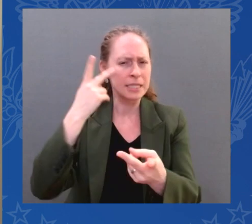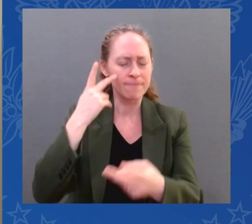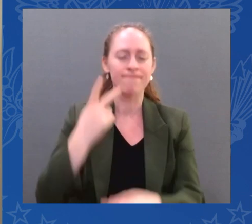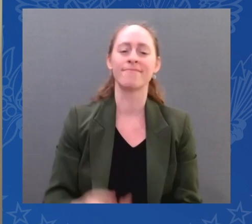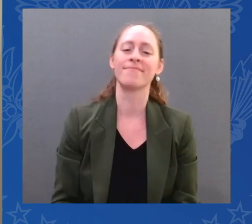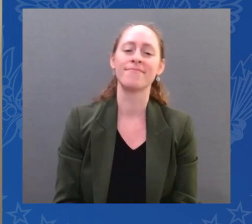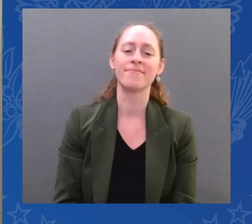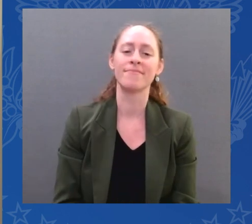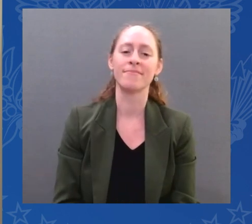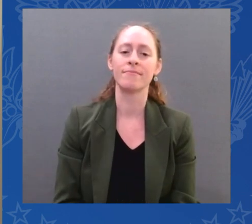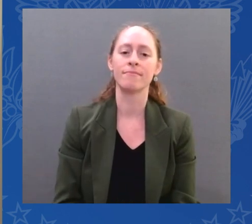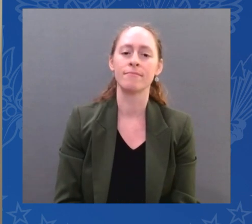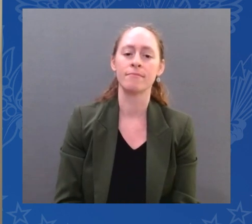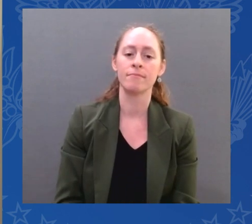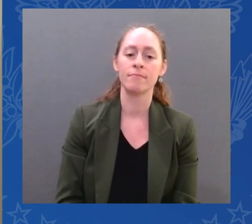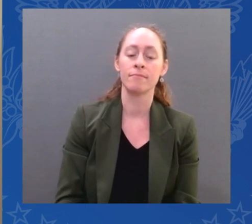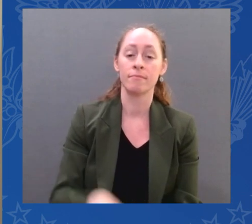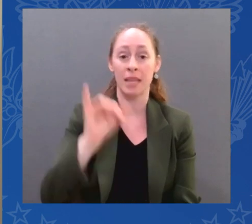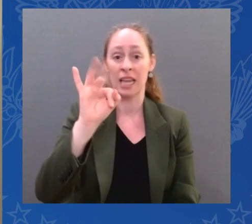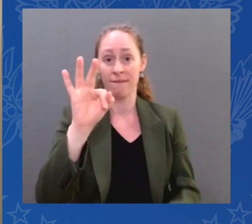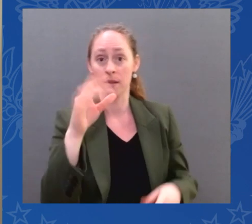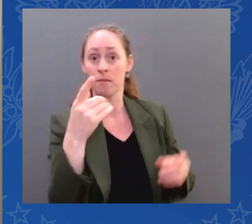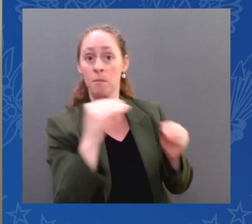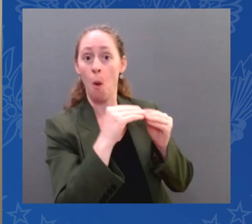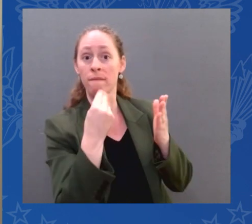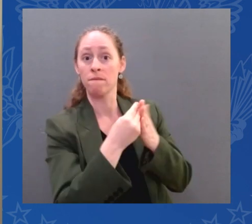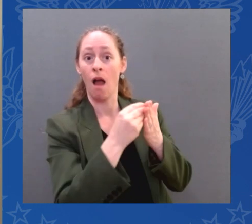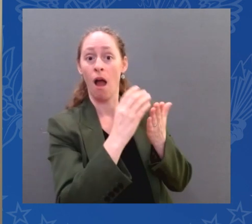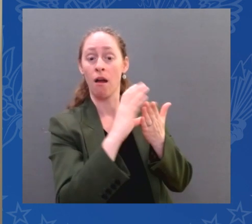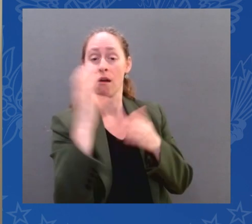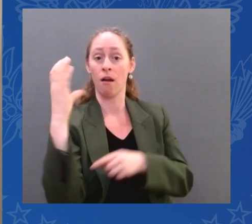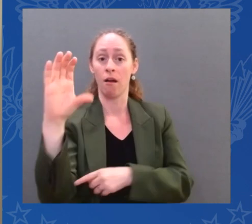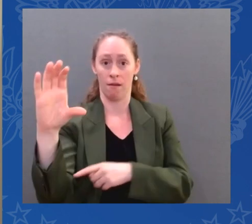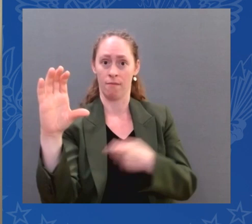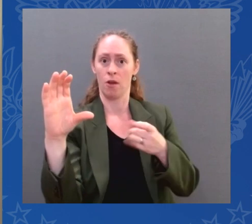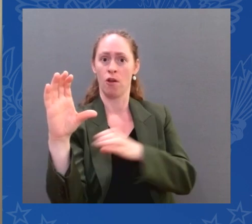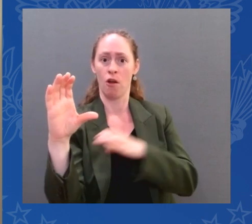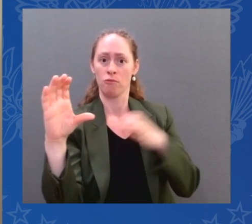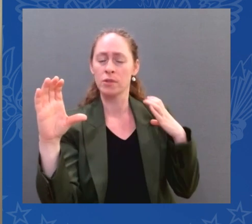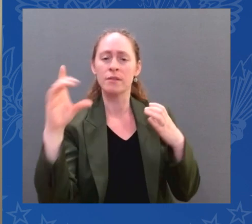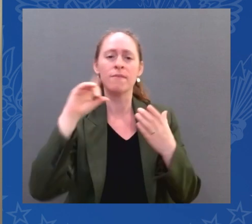for this vaccine campaign and for COVID funding going into the fall.